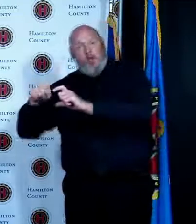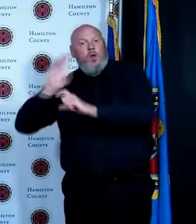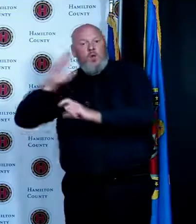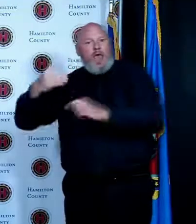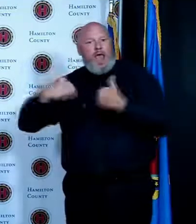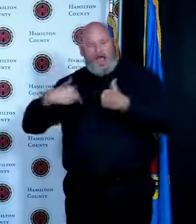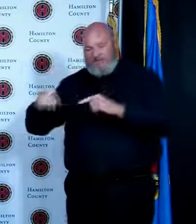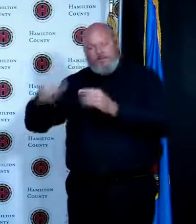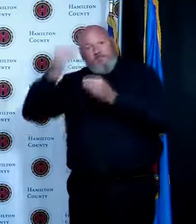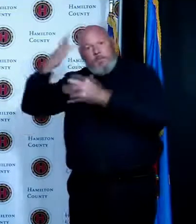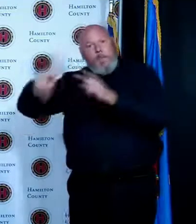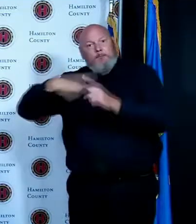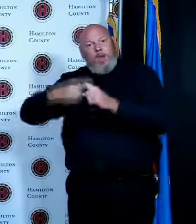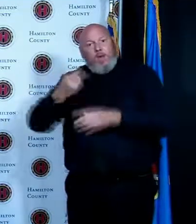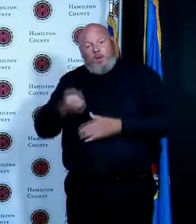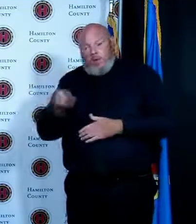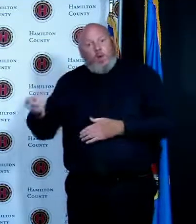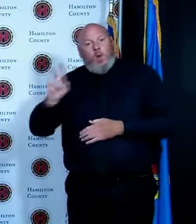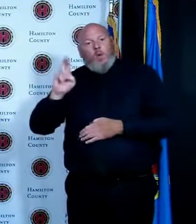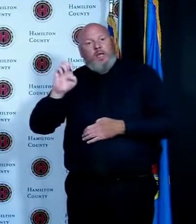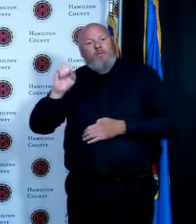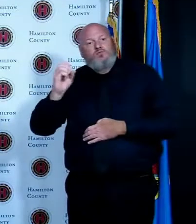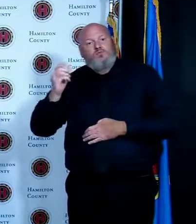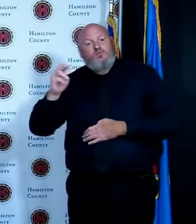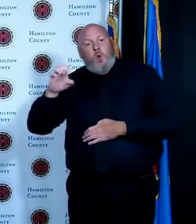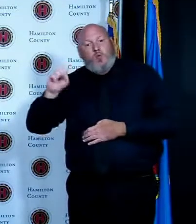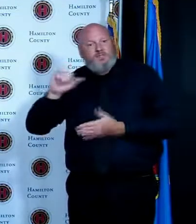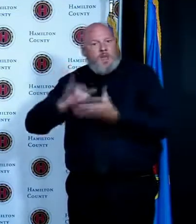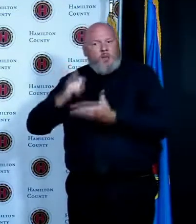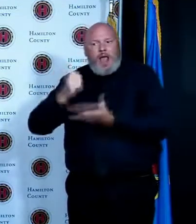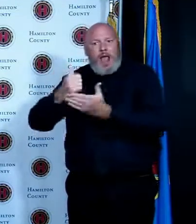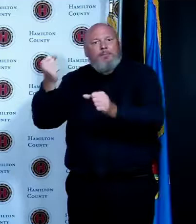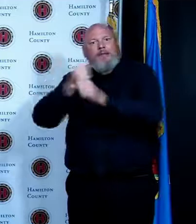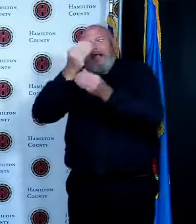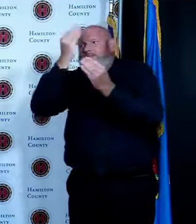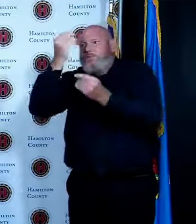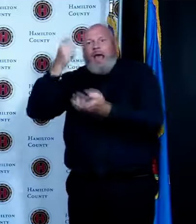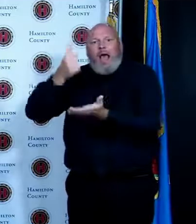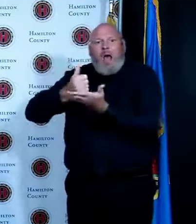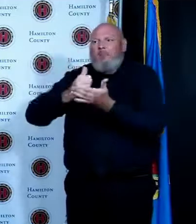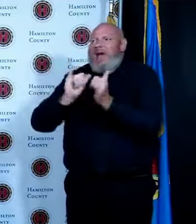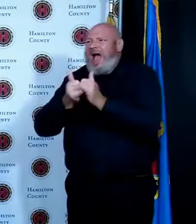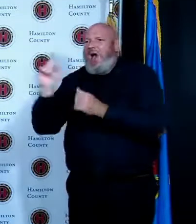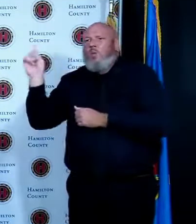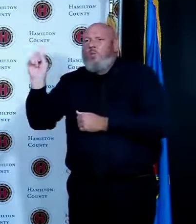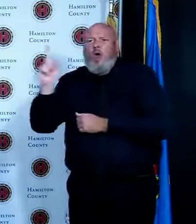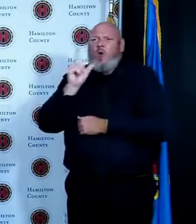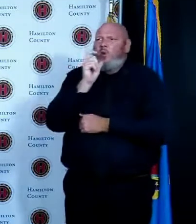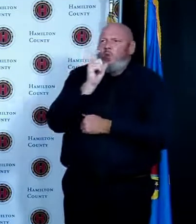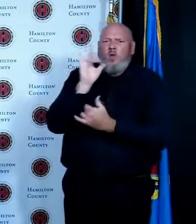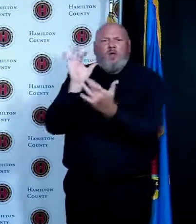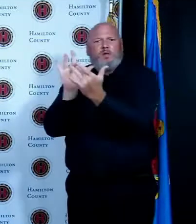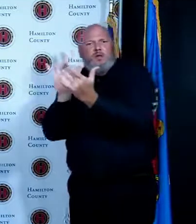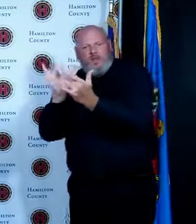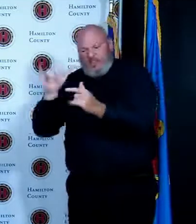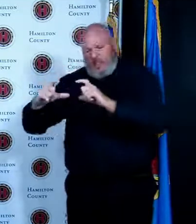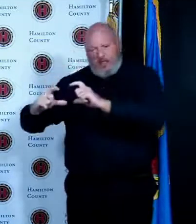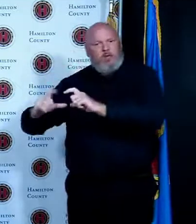this kind of need and we all know the damage that homelessness does to children and families that is why we're so grateful to